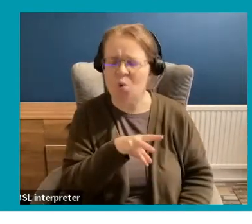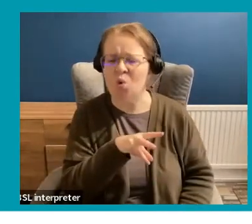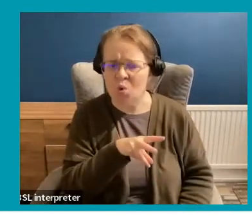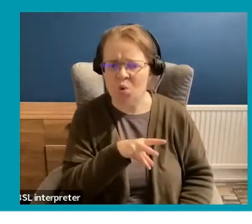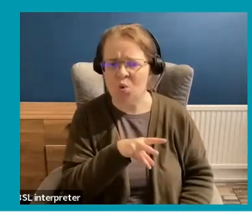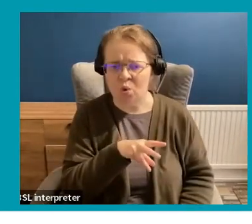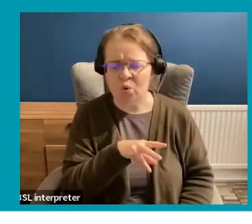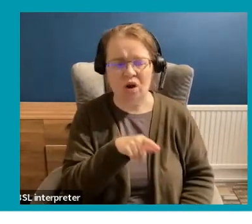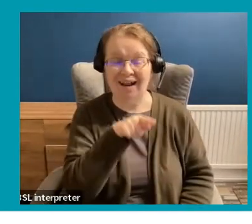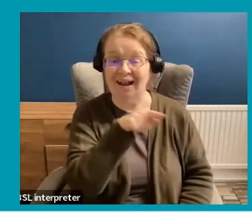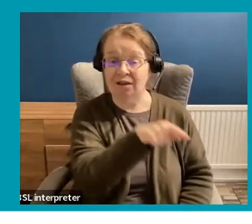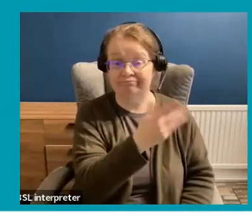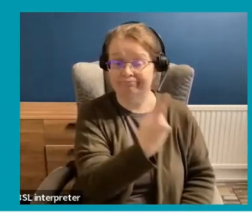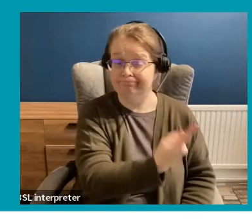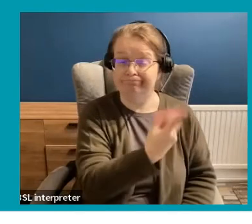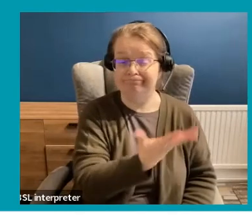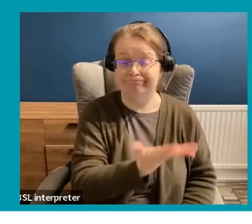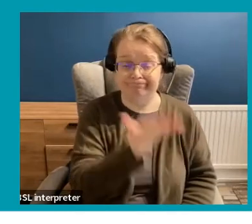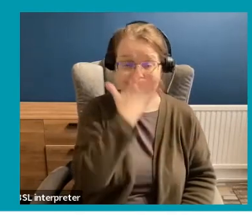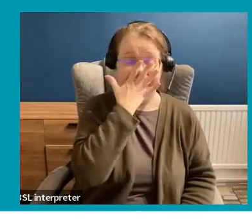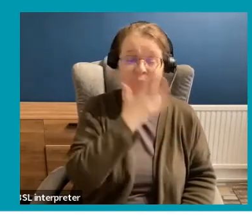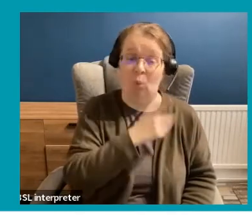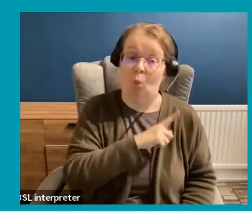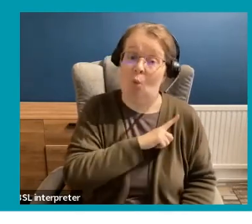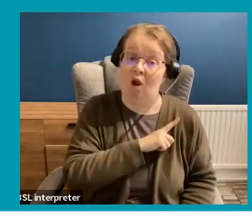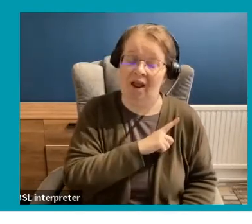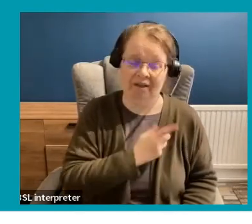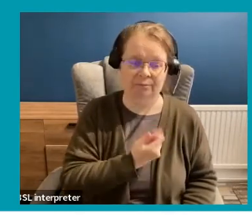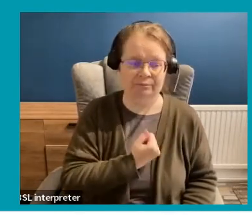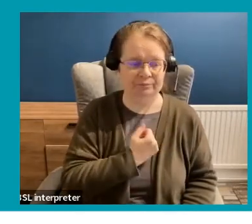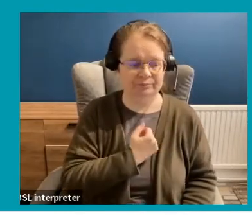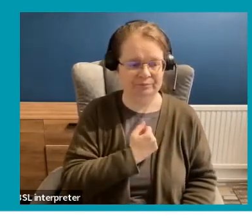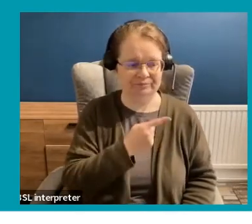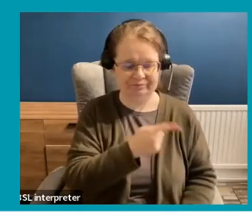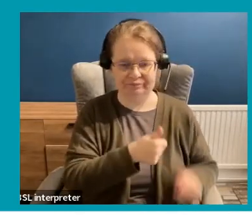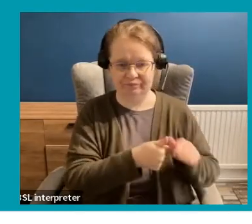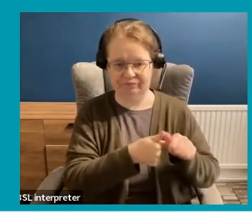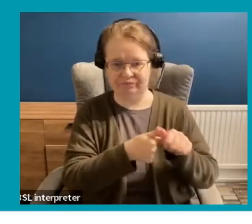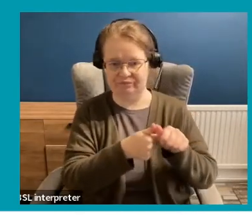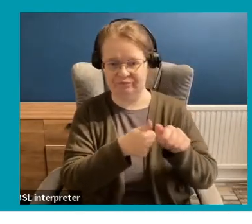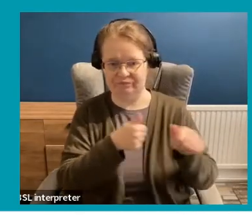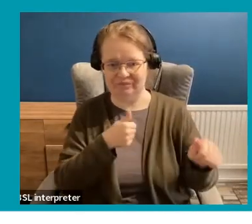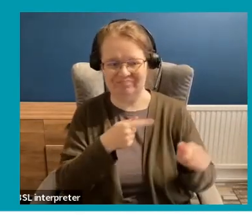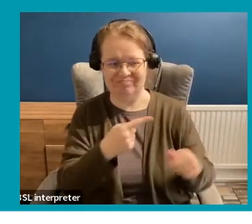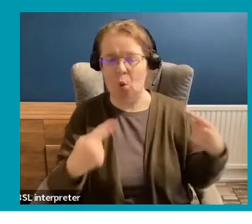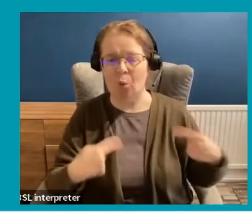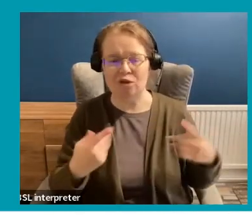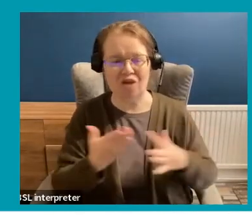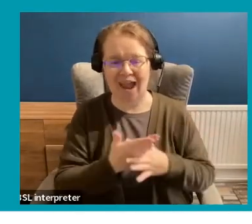were quite embarrassed actually that their factory is not wheelchair accessible and I'm in a wheelchair.